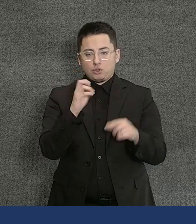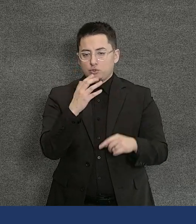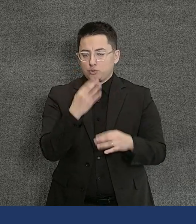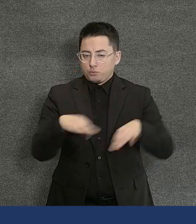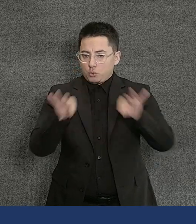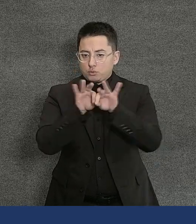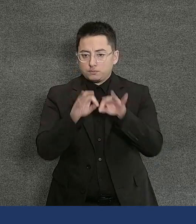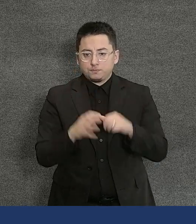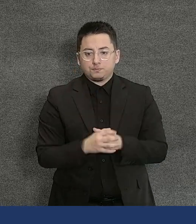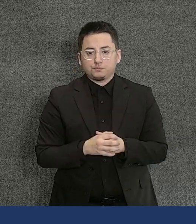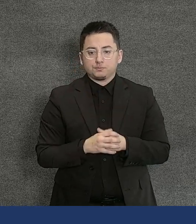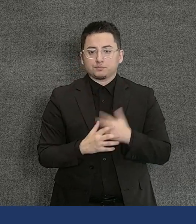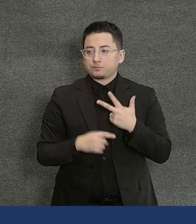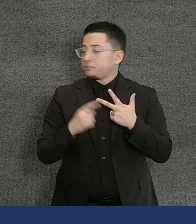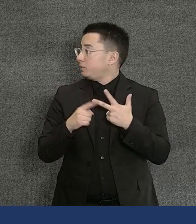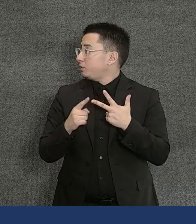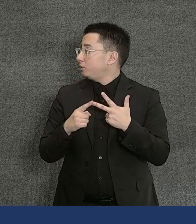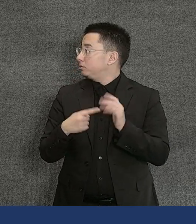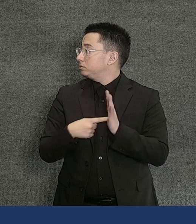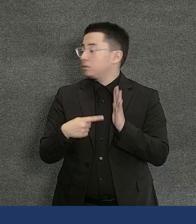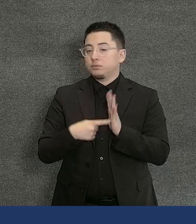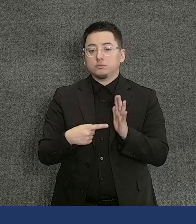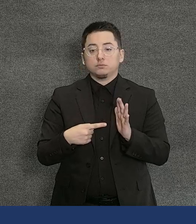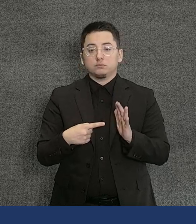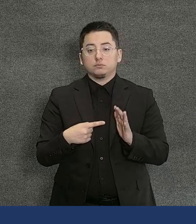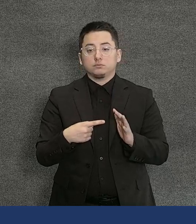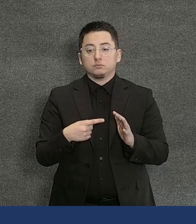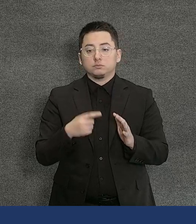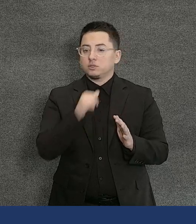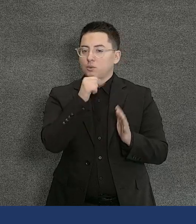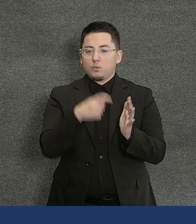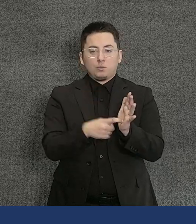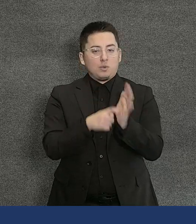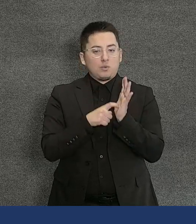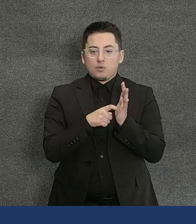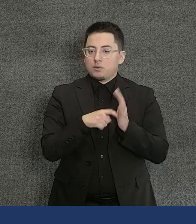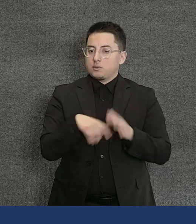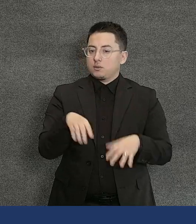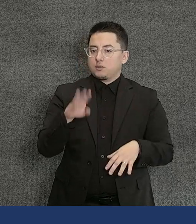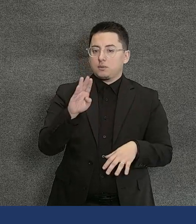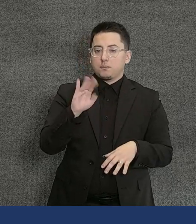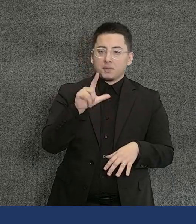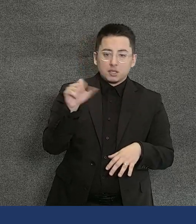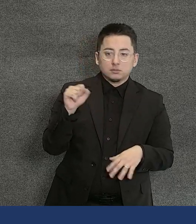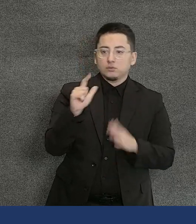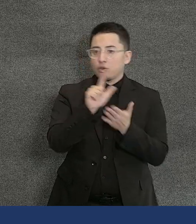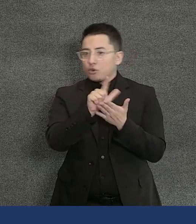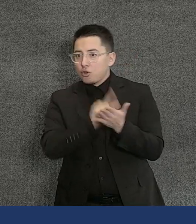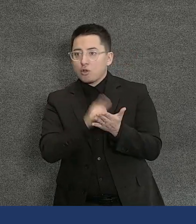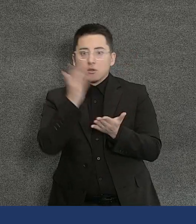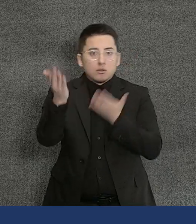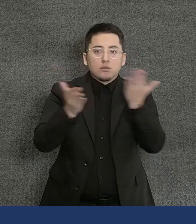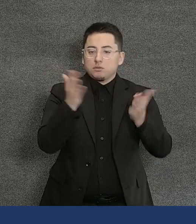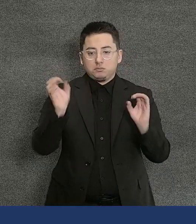is one that did not require legislation. We didn't have to go to the legislature and ask for anything, including money.